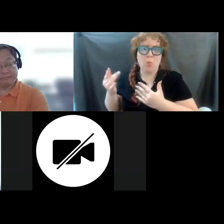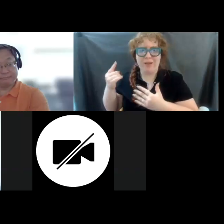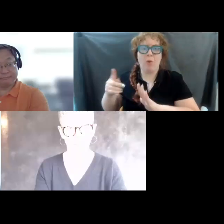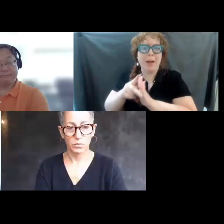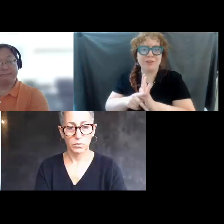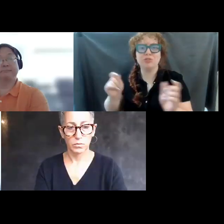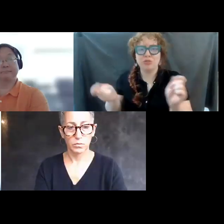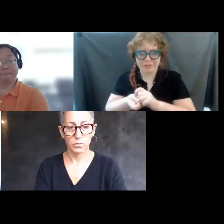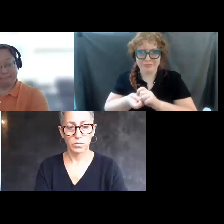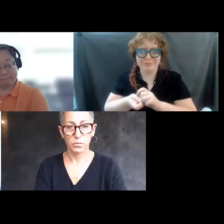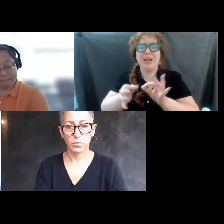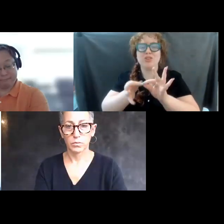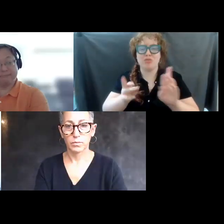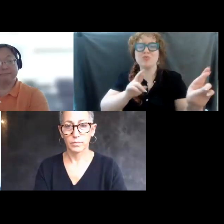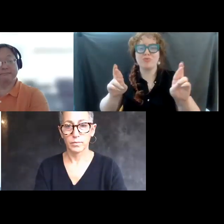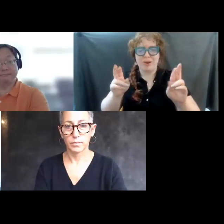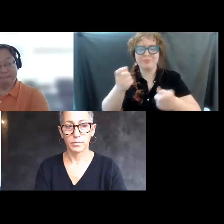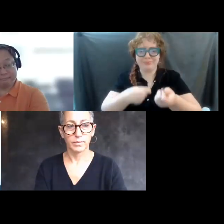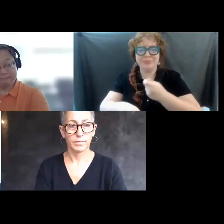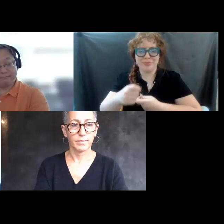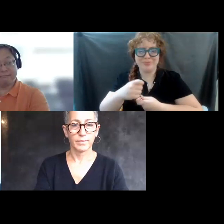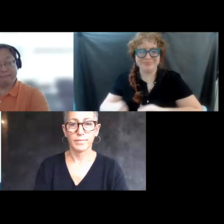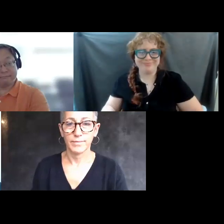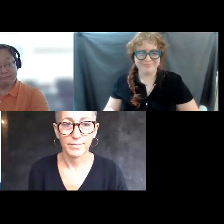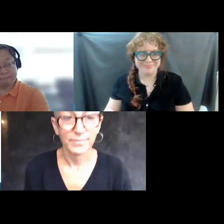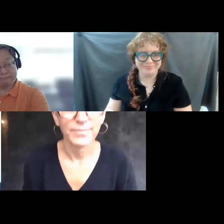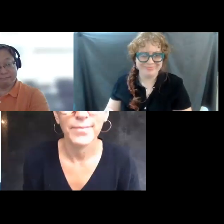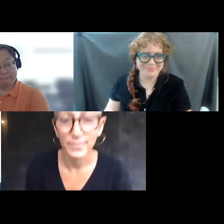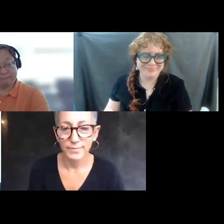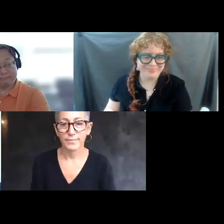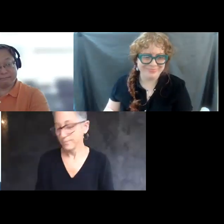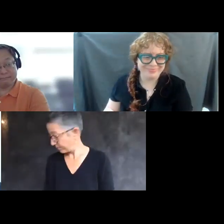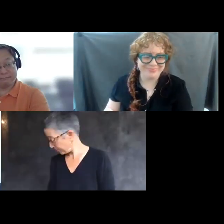But we can really, from the ground up, create the community level of power